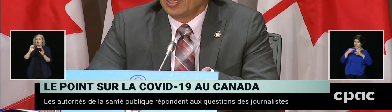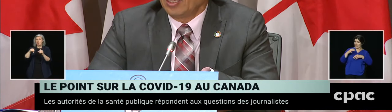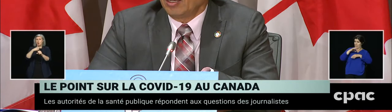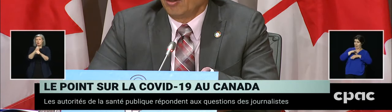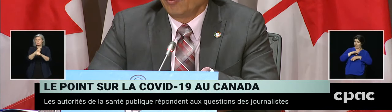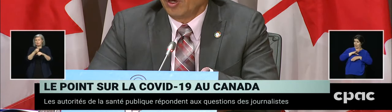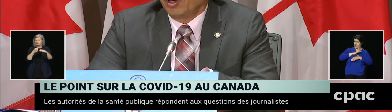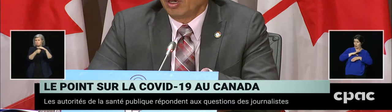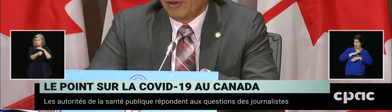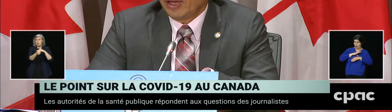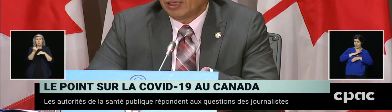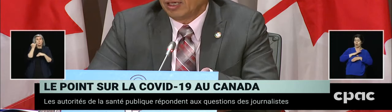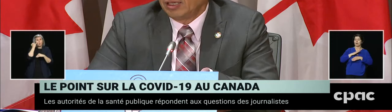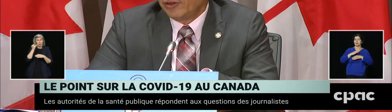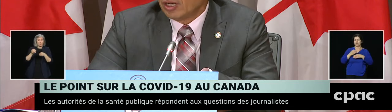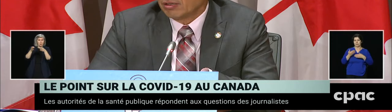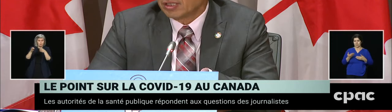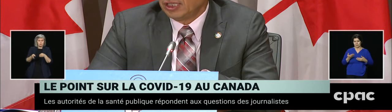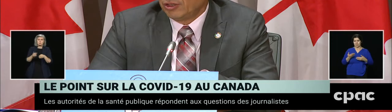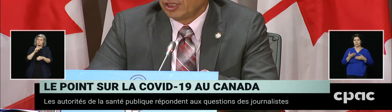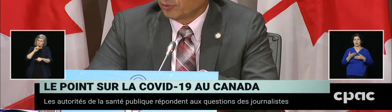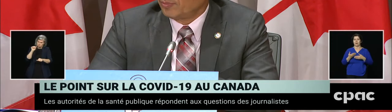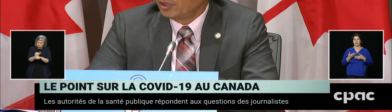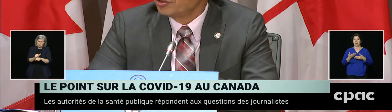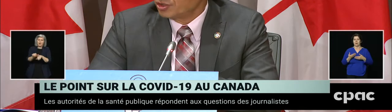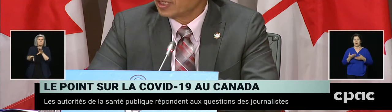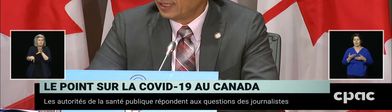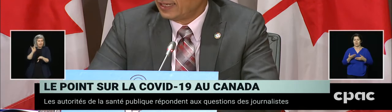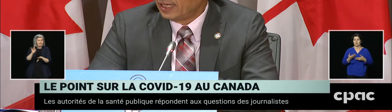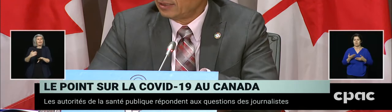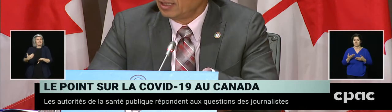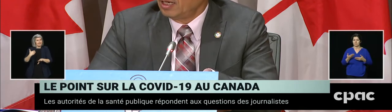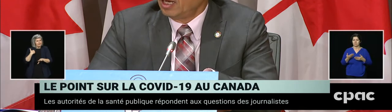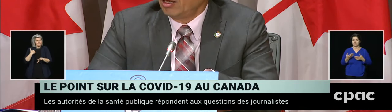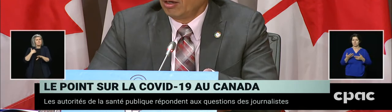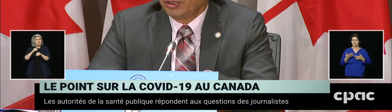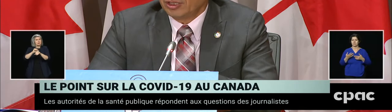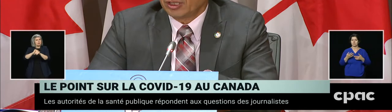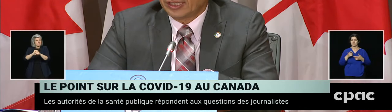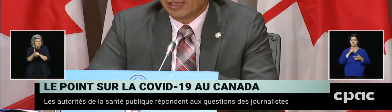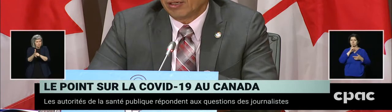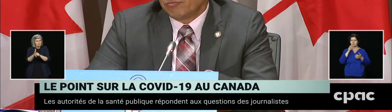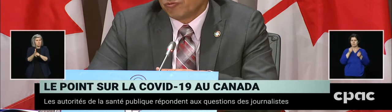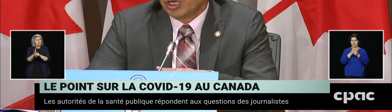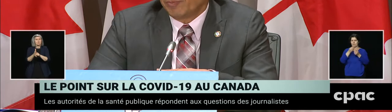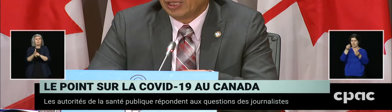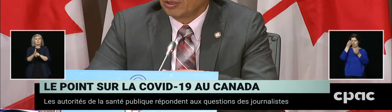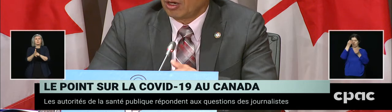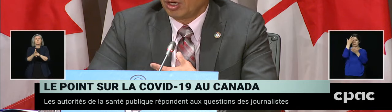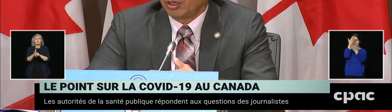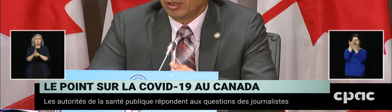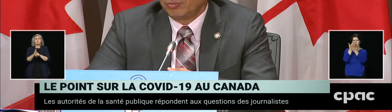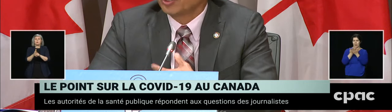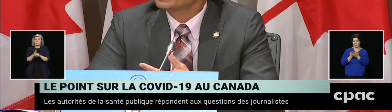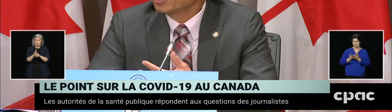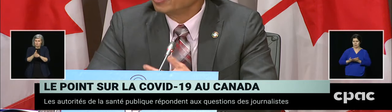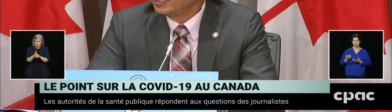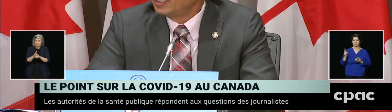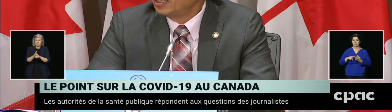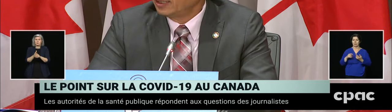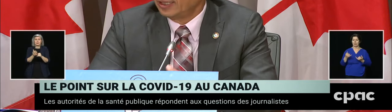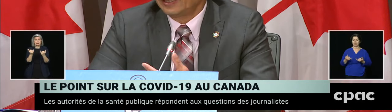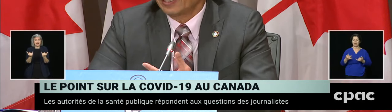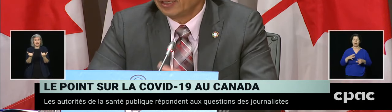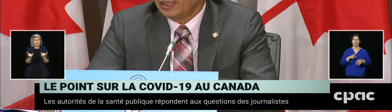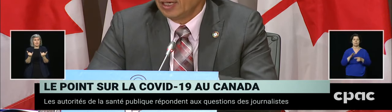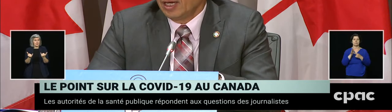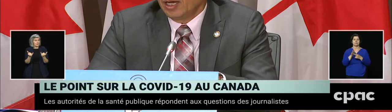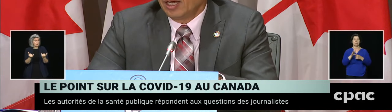CONFIRMED CASES, IF YOU HAVE A